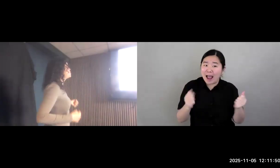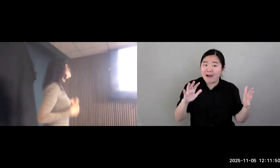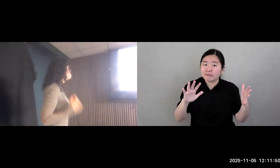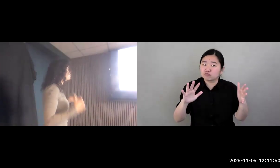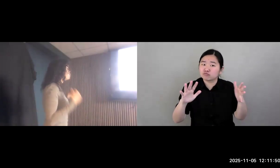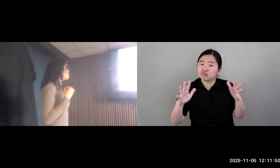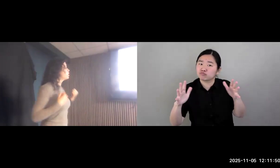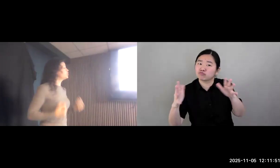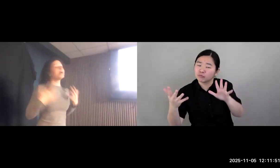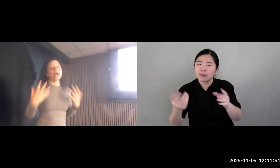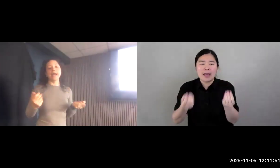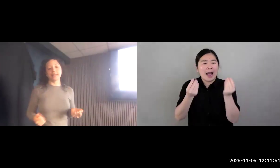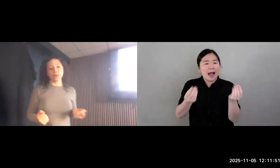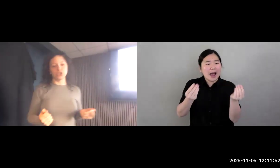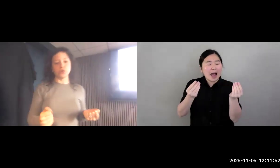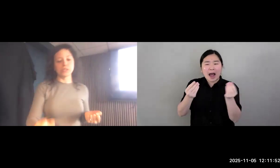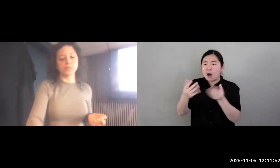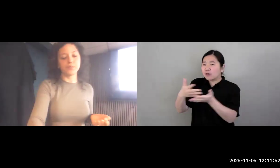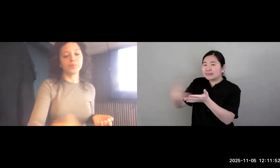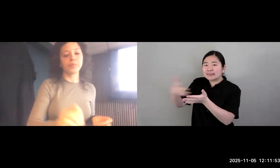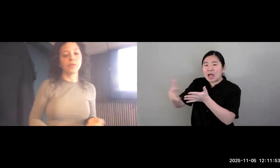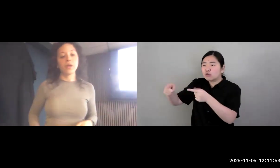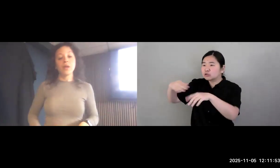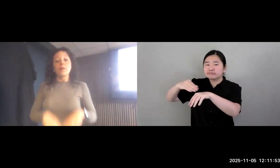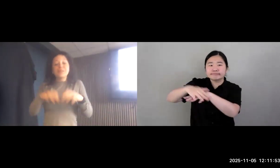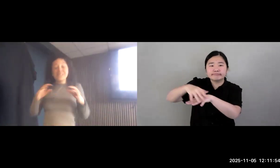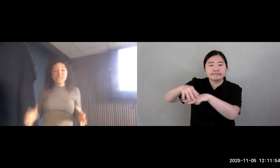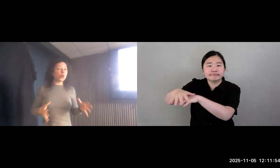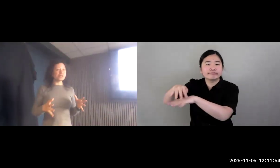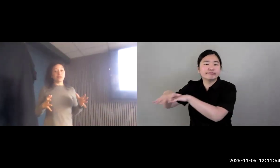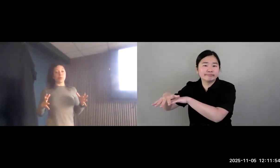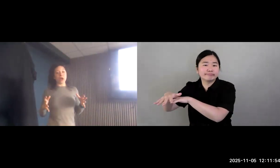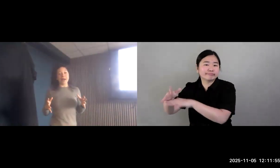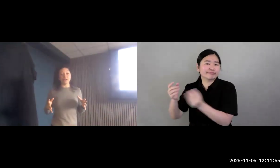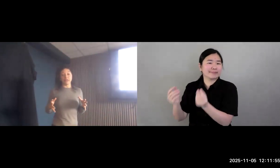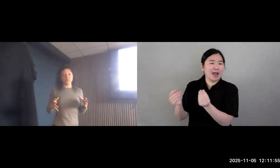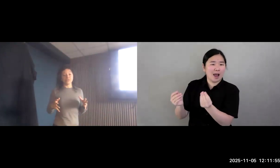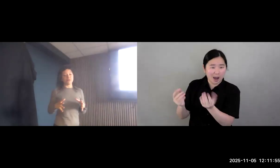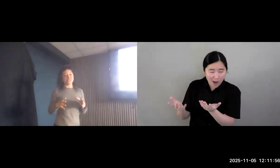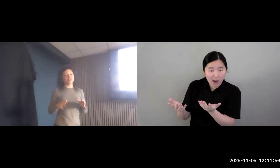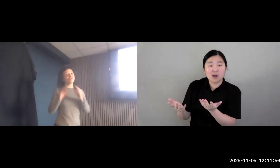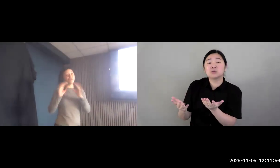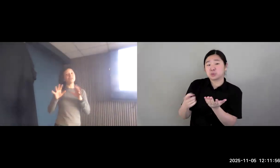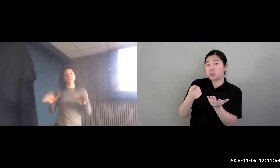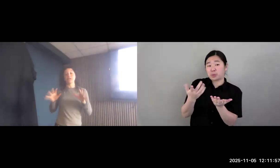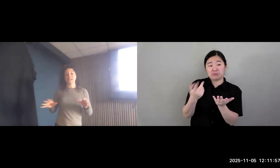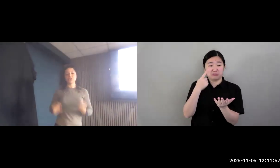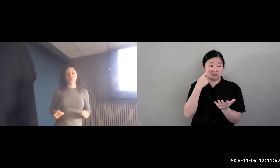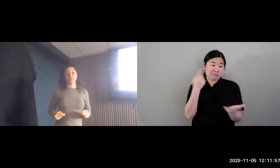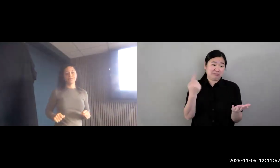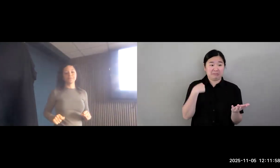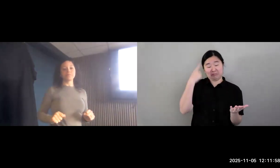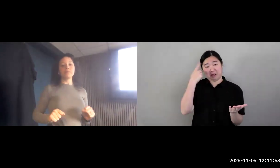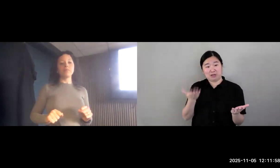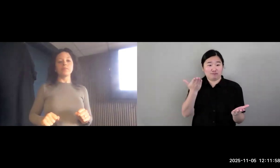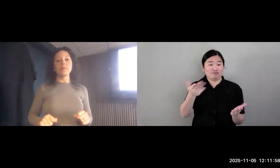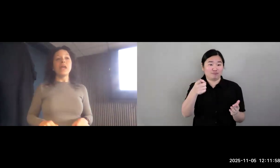between social ecology and language use. But the discourse on the pragmatic levels have received very little attention.